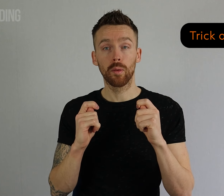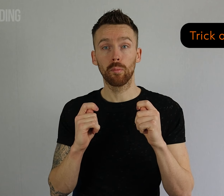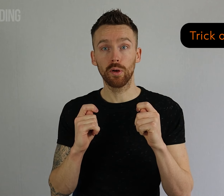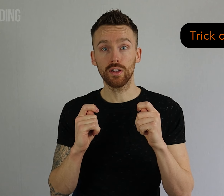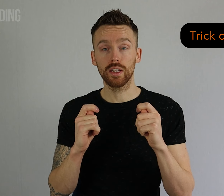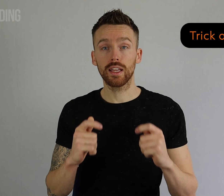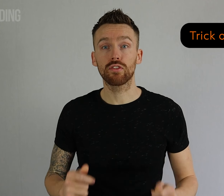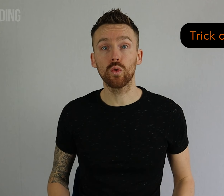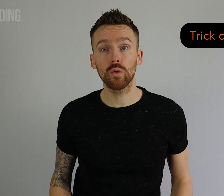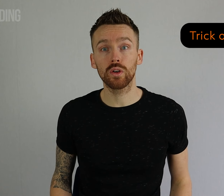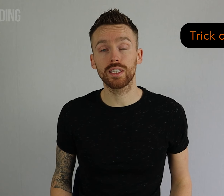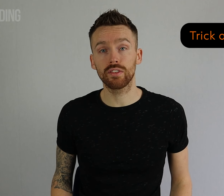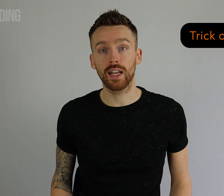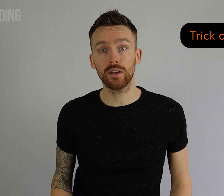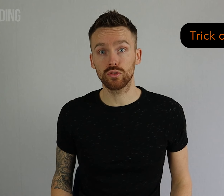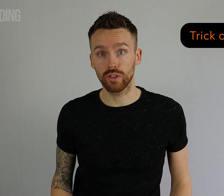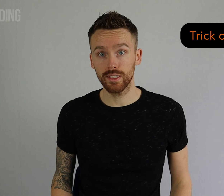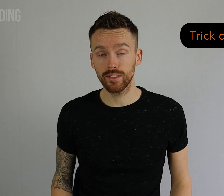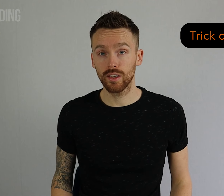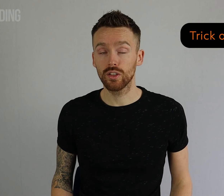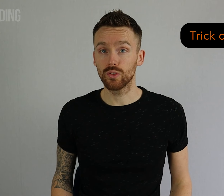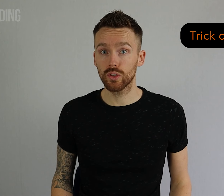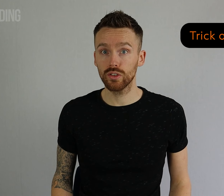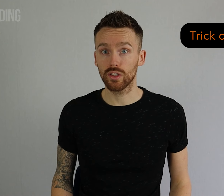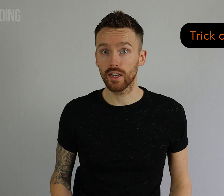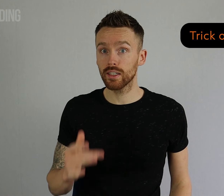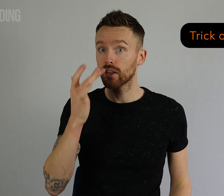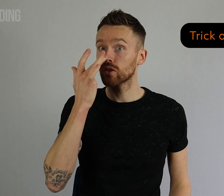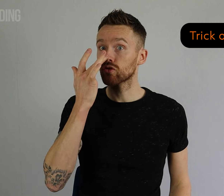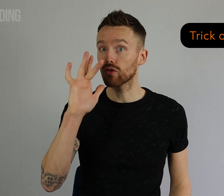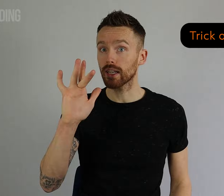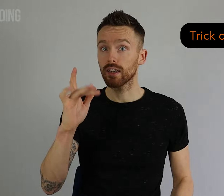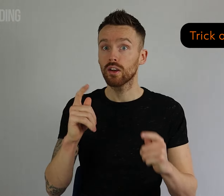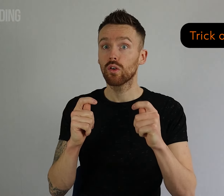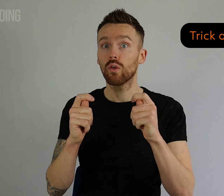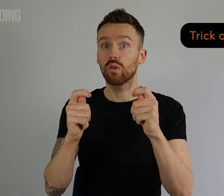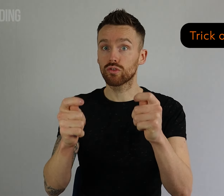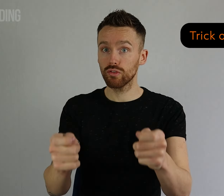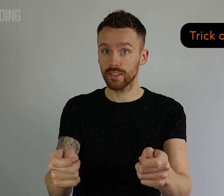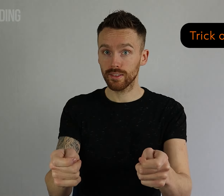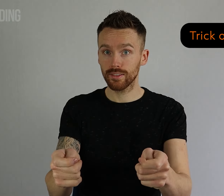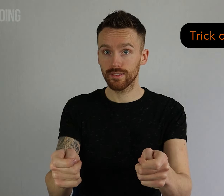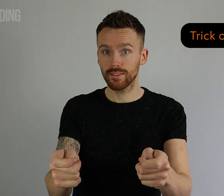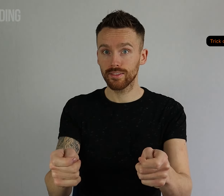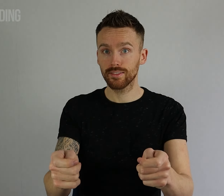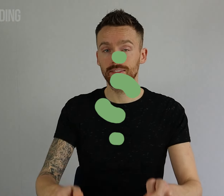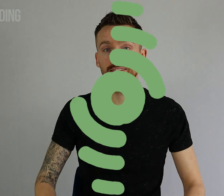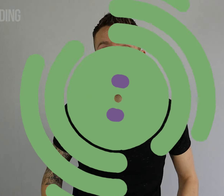But if you're the one giving out treats, you could sign trick or treat.